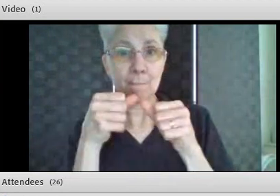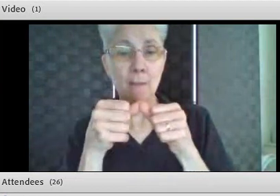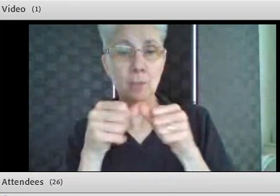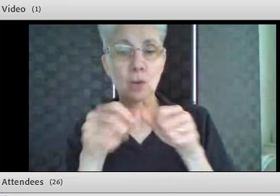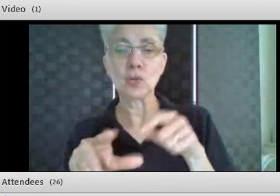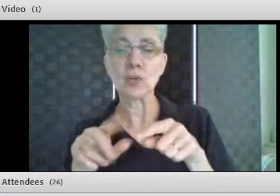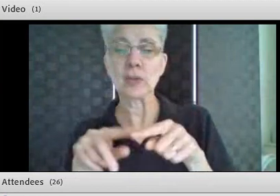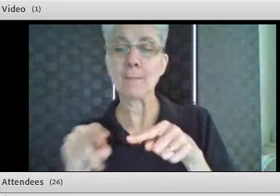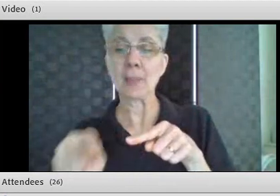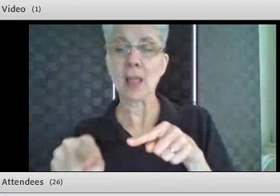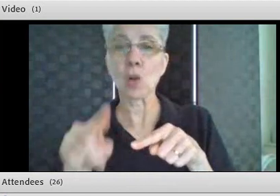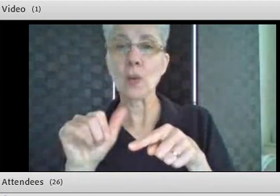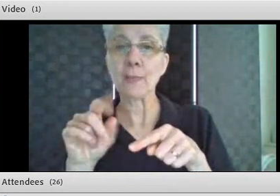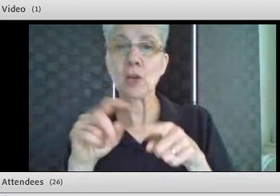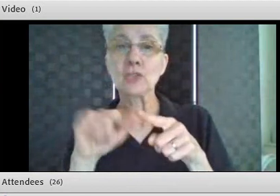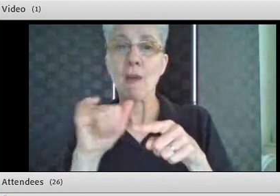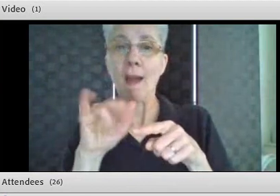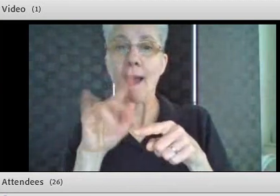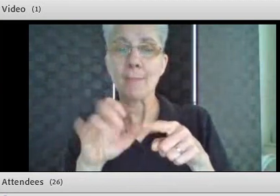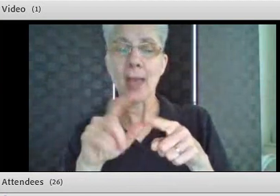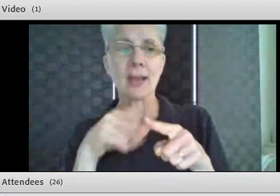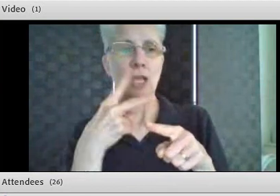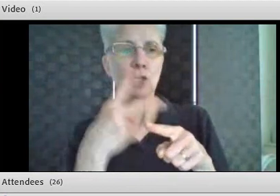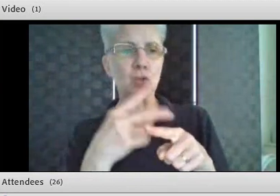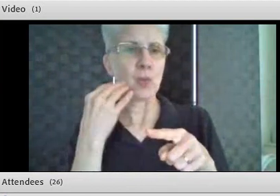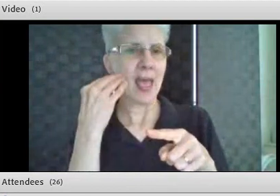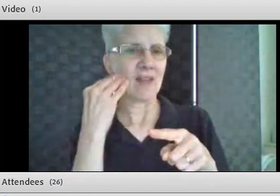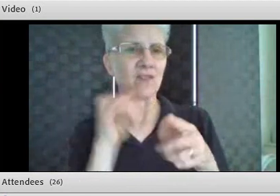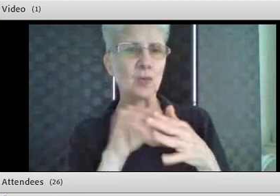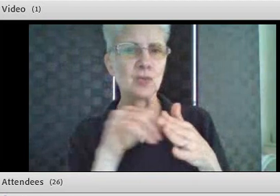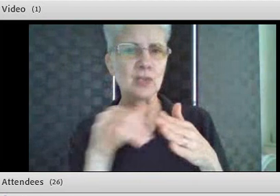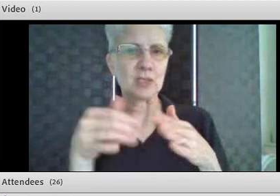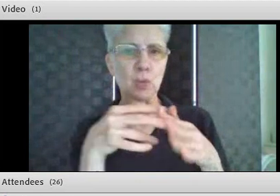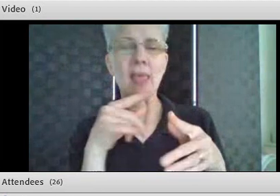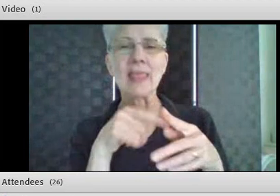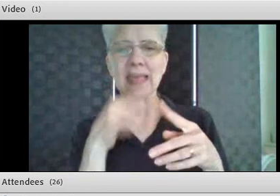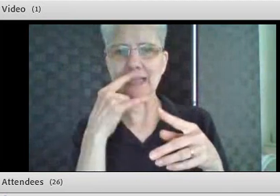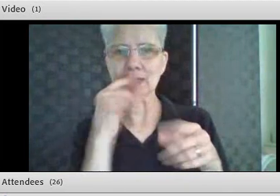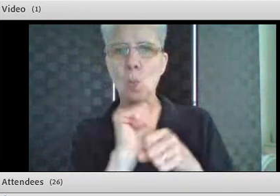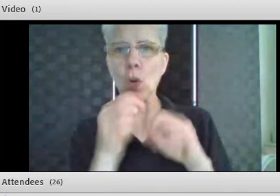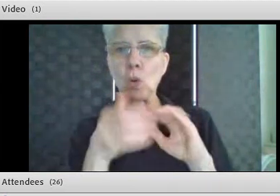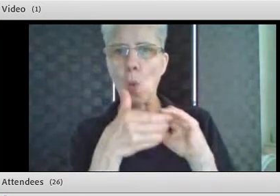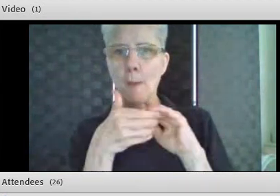If you have other devices, that's fine, too. Hilary: And then remember the power of the splitter for the headphones, too.